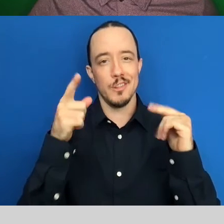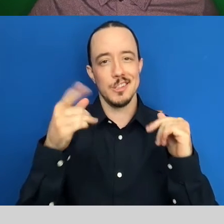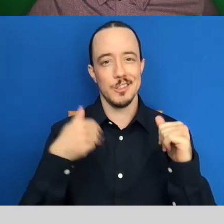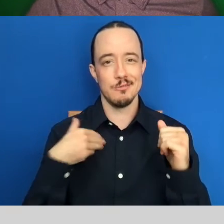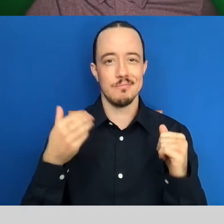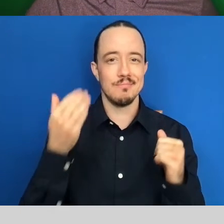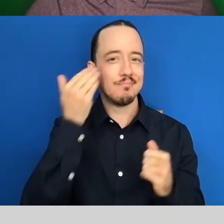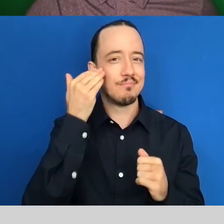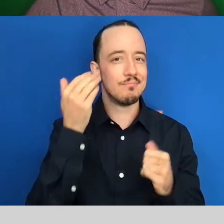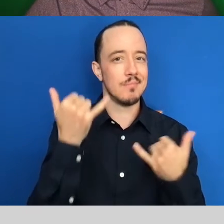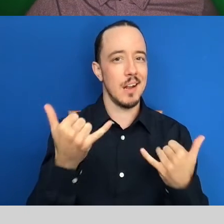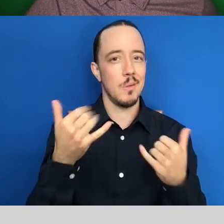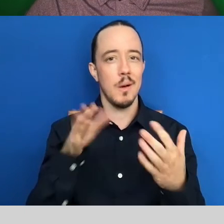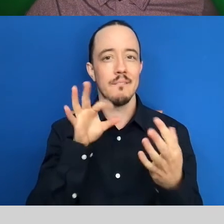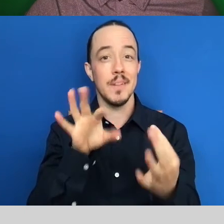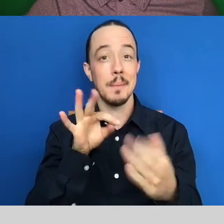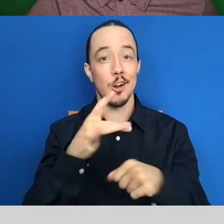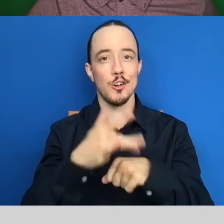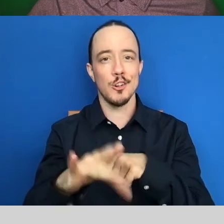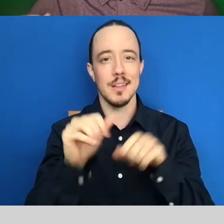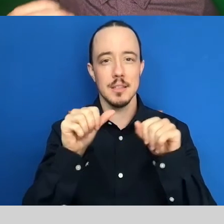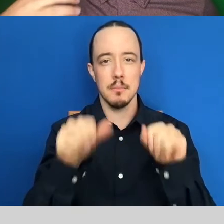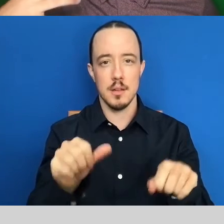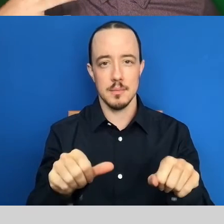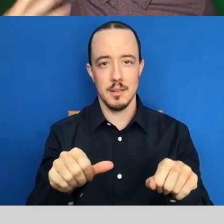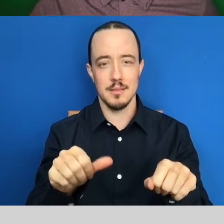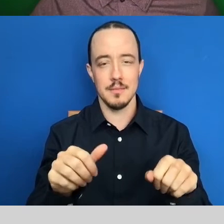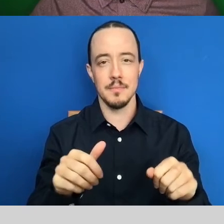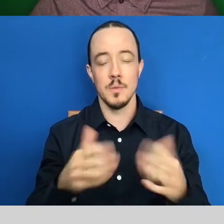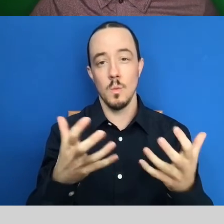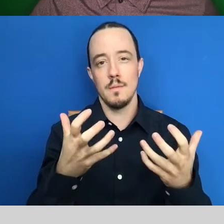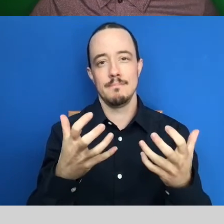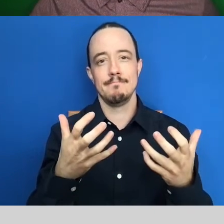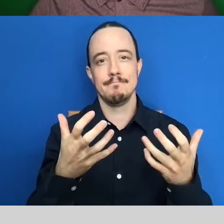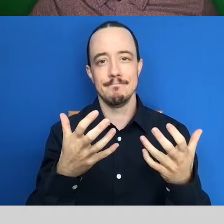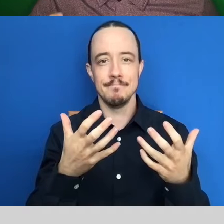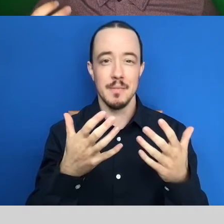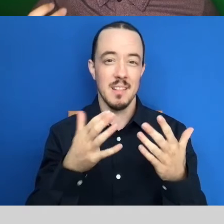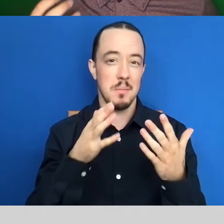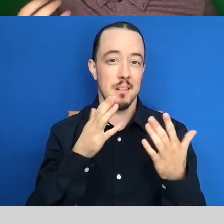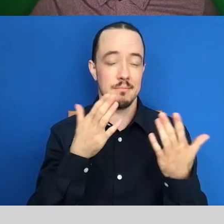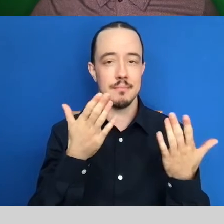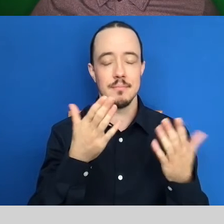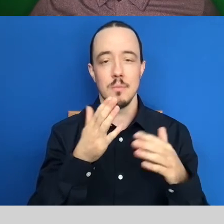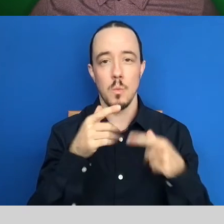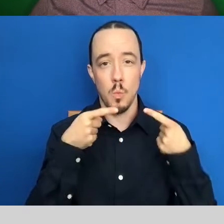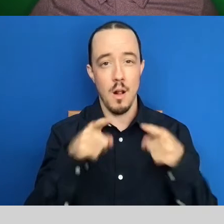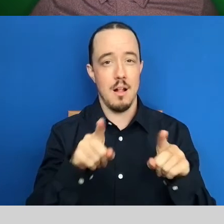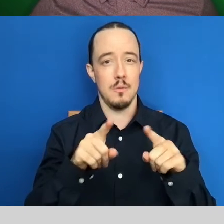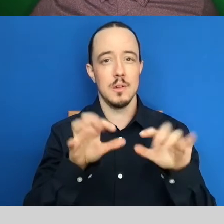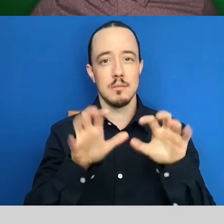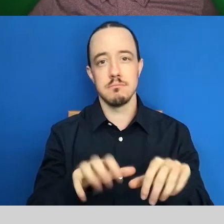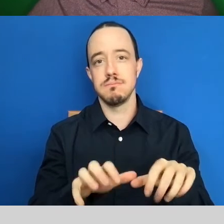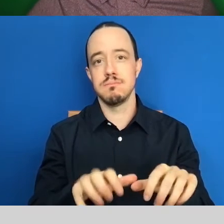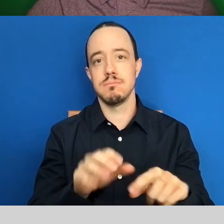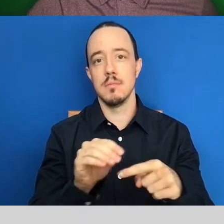And hopefully you're getting the sense by now that we want that feedback as early as possible, ideally as we're writing our code.